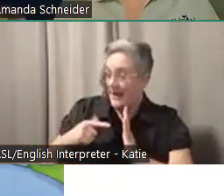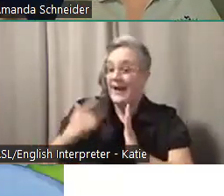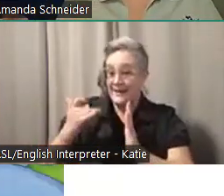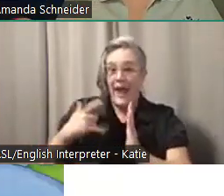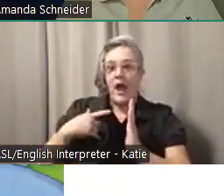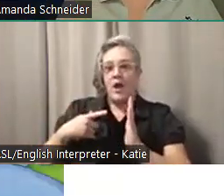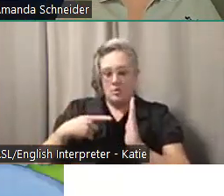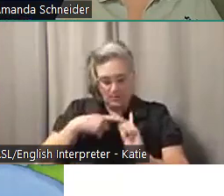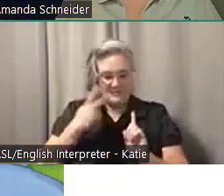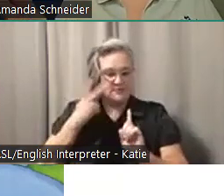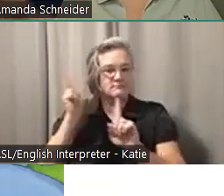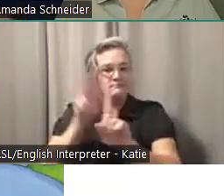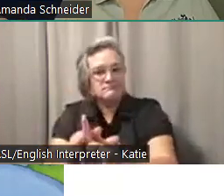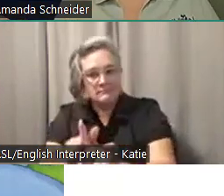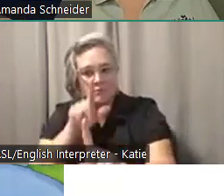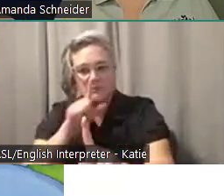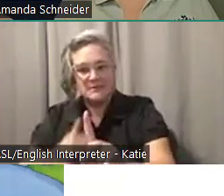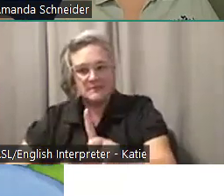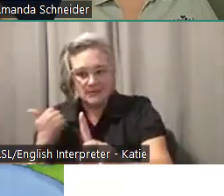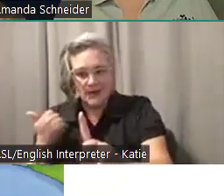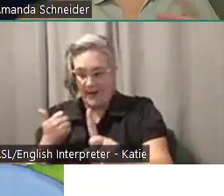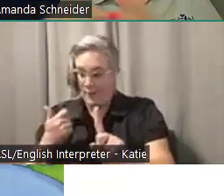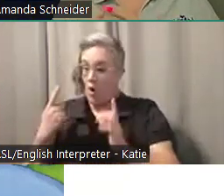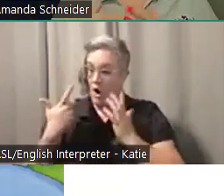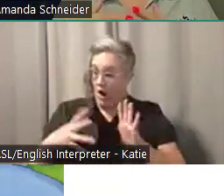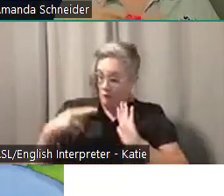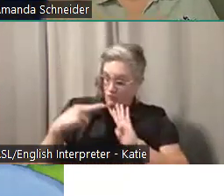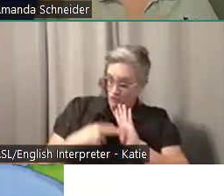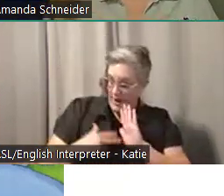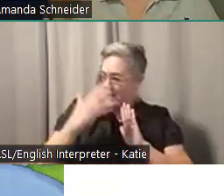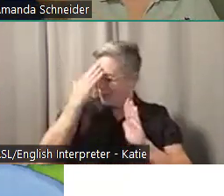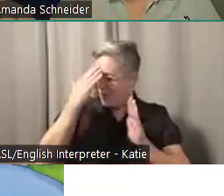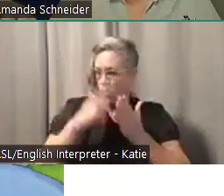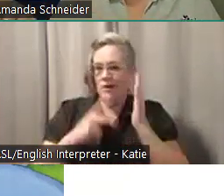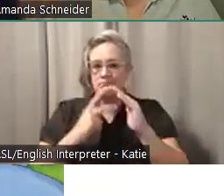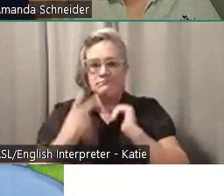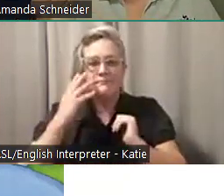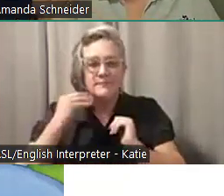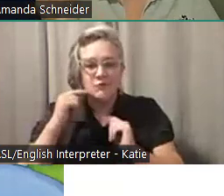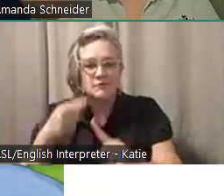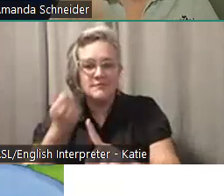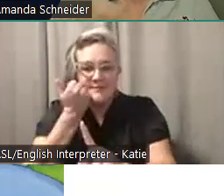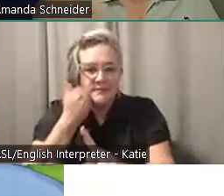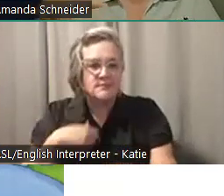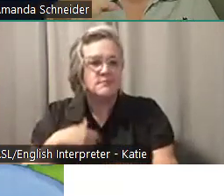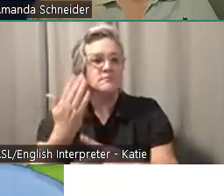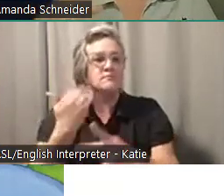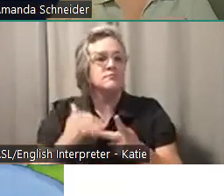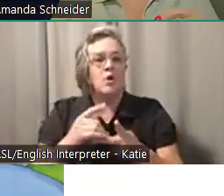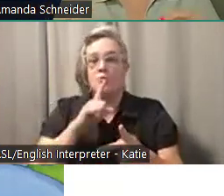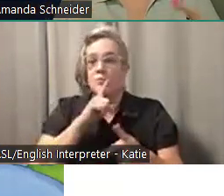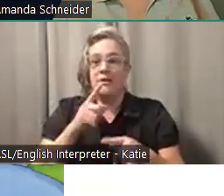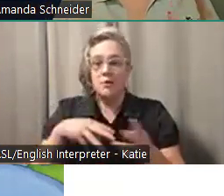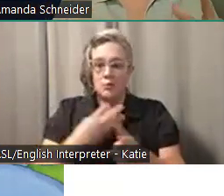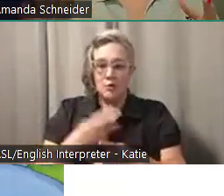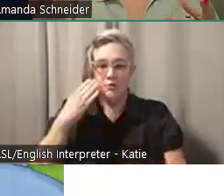to our experience of actually going to the dentist, or making the connection with a real-world object of the toothbrush, right? Um…